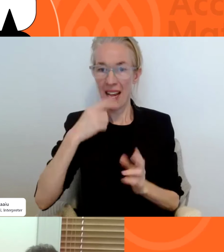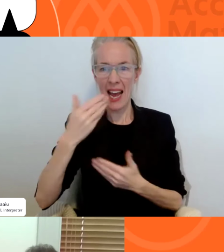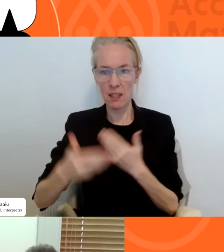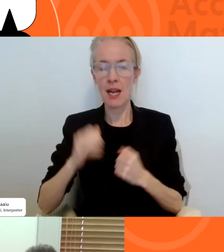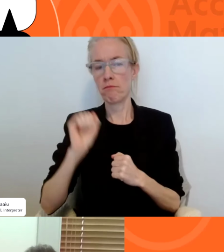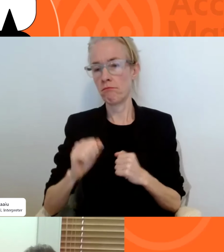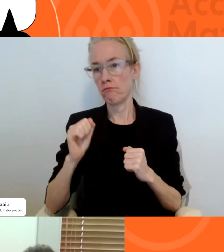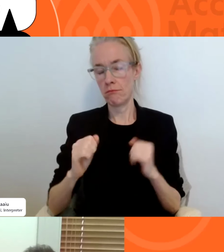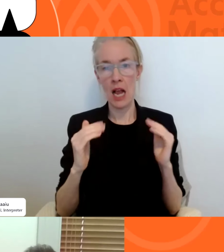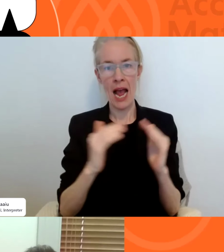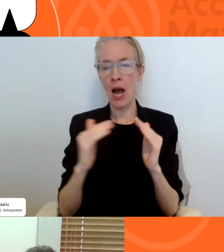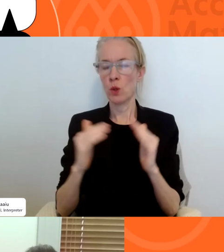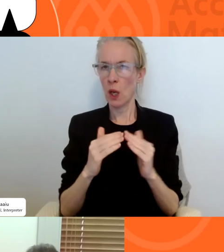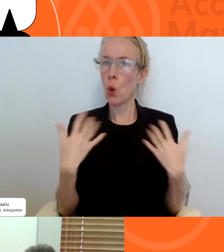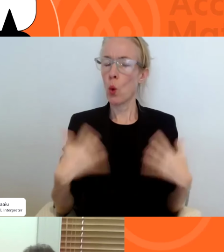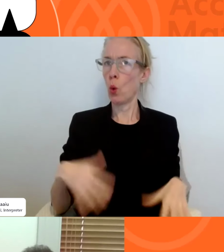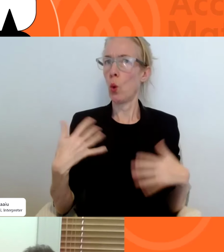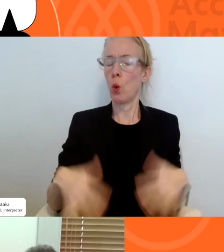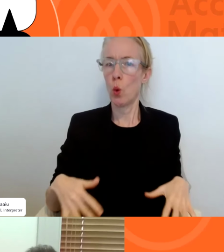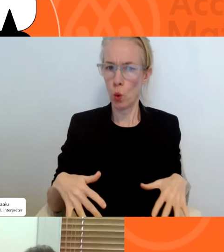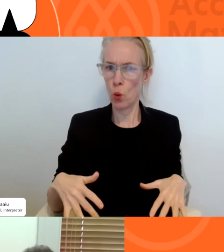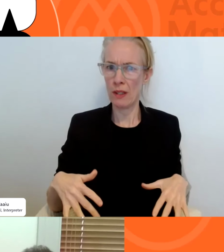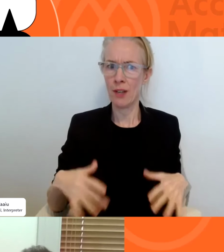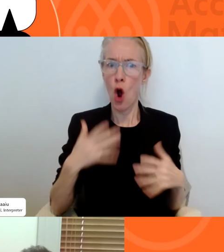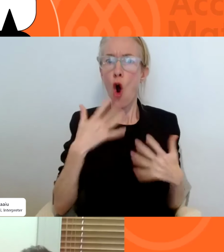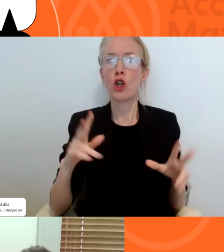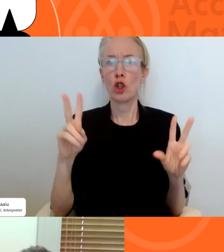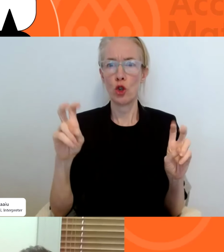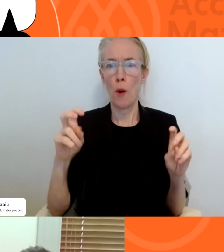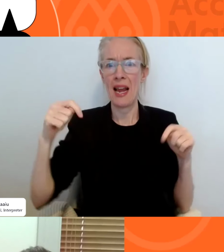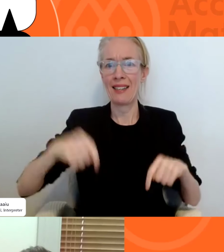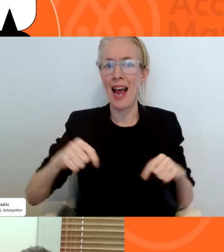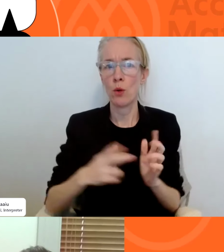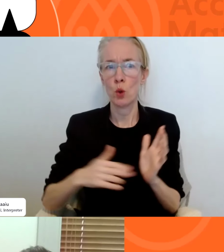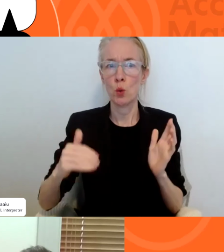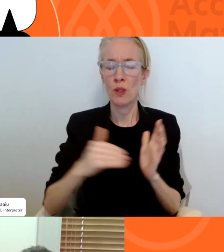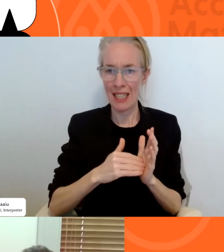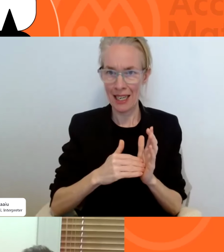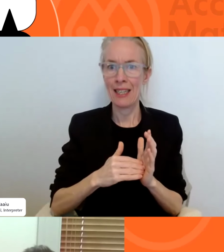country, but in particular it is a major issue facing the disability